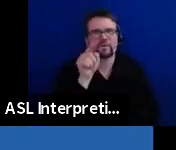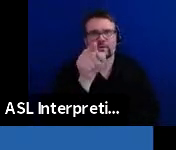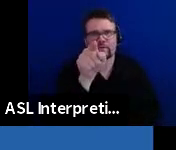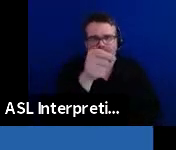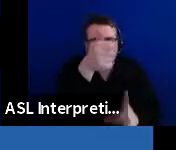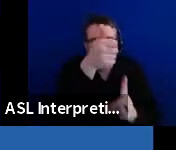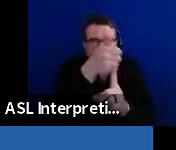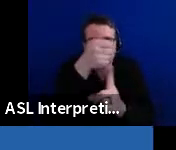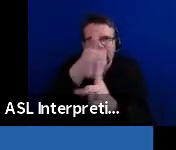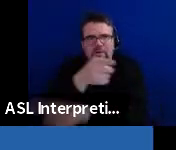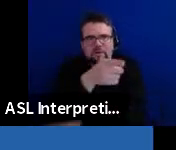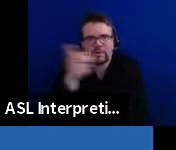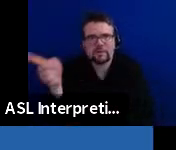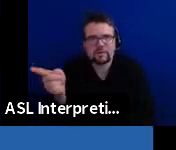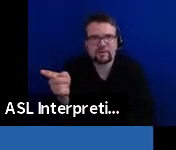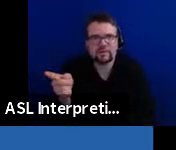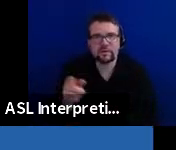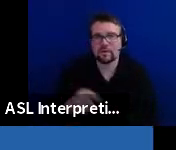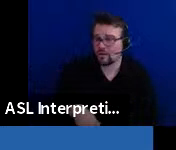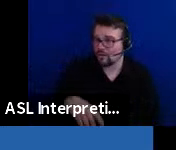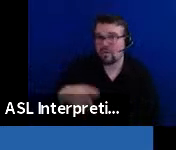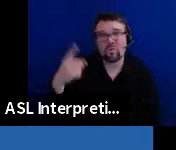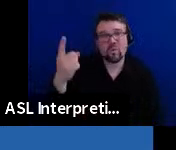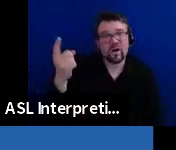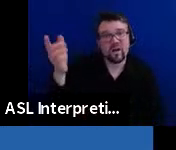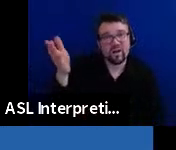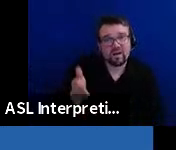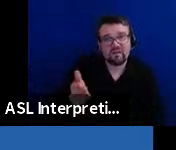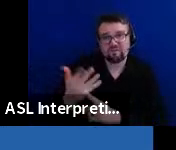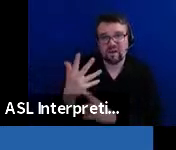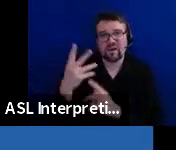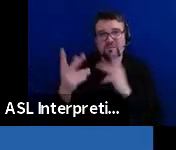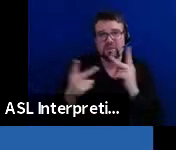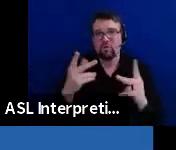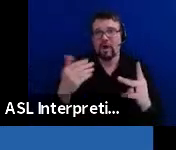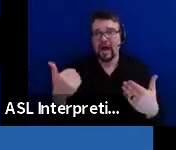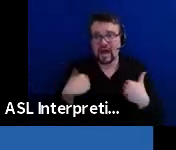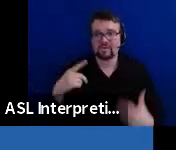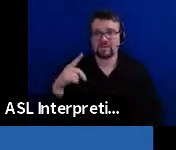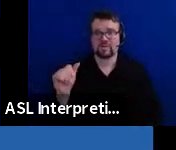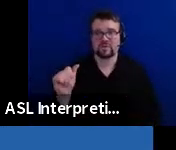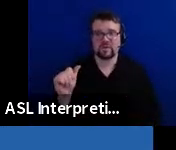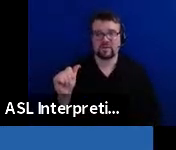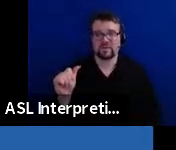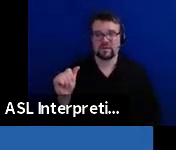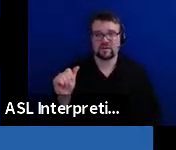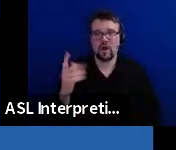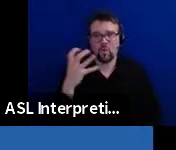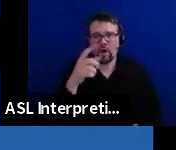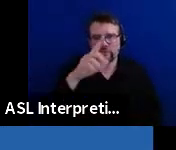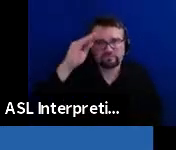AFFECTED BY A DISABILITY. AND I ASK YOU TO TAKE THAT WITH YOU FROM THE PRESENTATION TODAY TO LOOK AROUND YOUR FRIENDS,